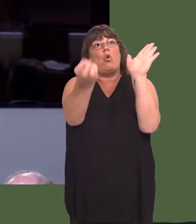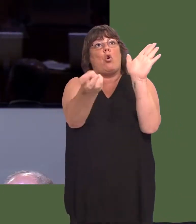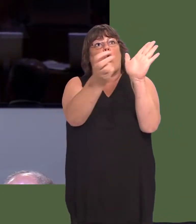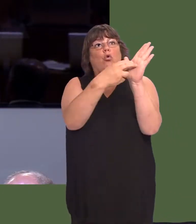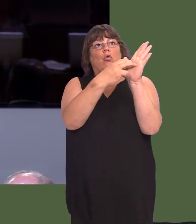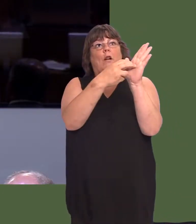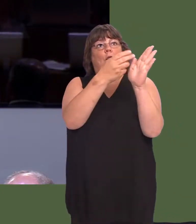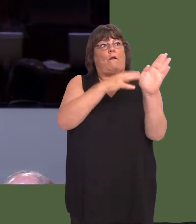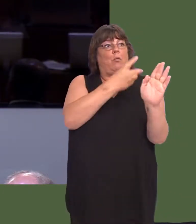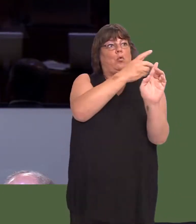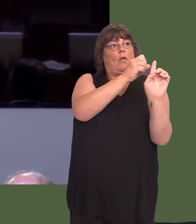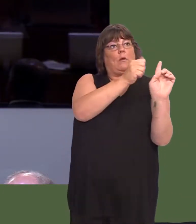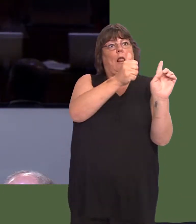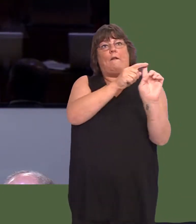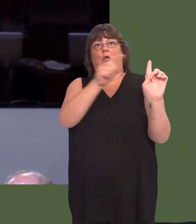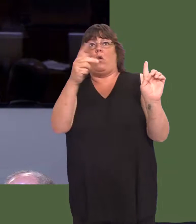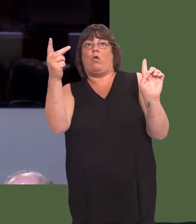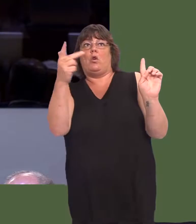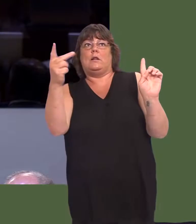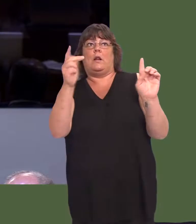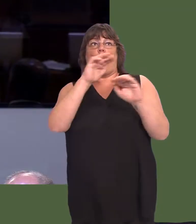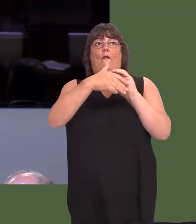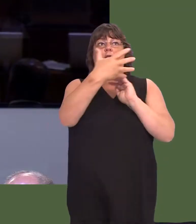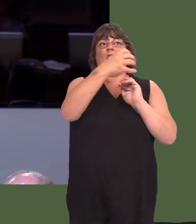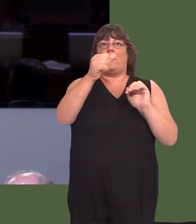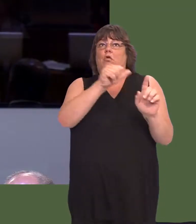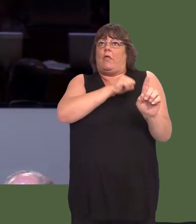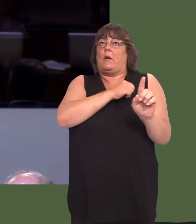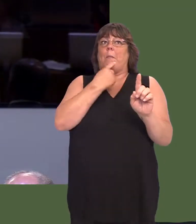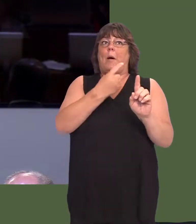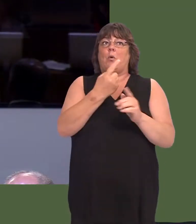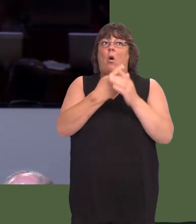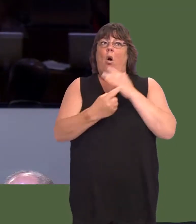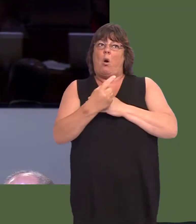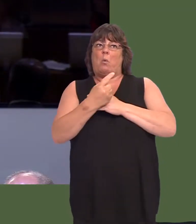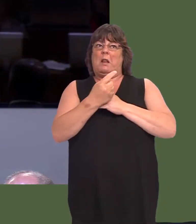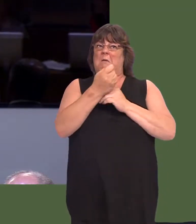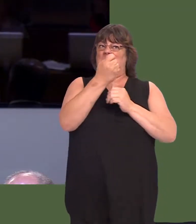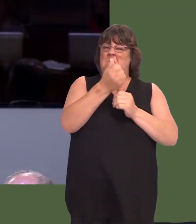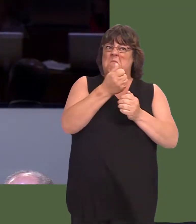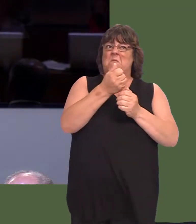2011 and worth more than £500,000, just 53 per cent were awarded to Welsh businesses.